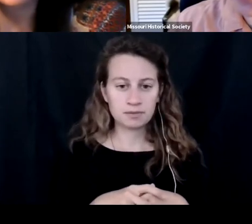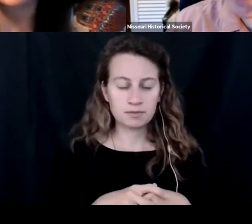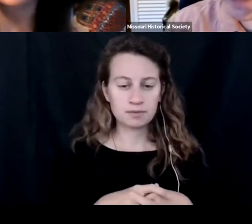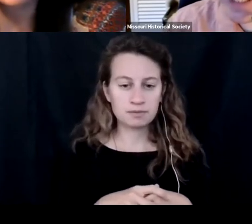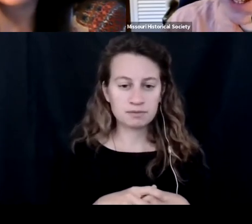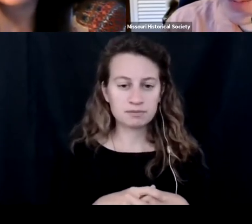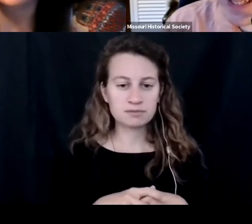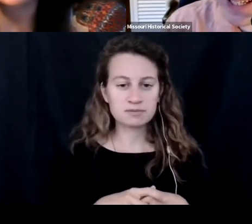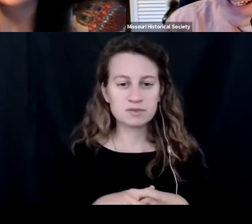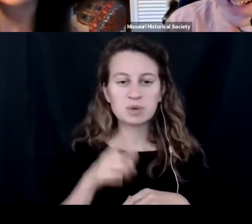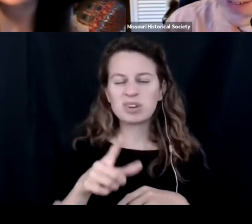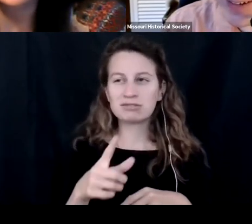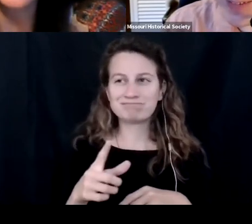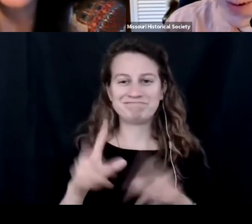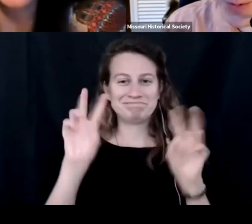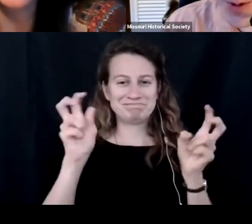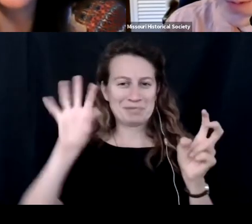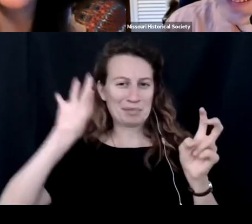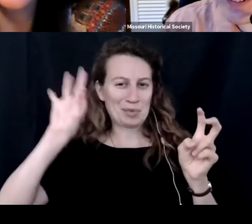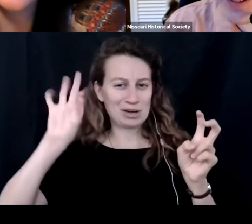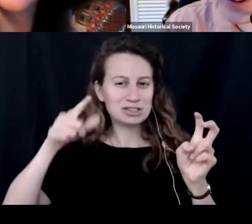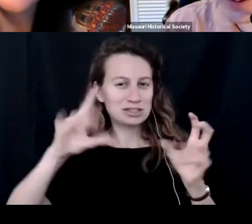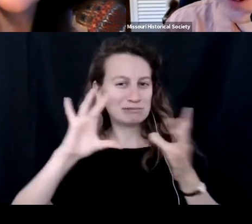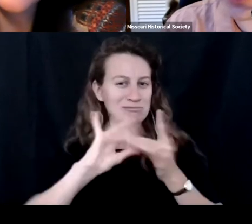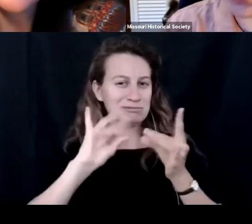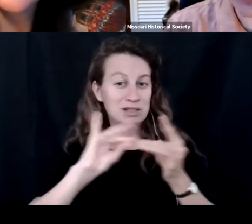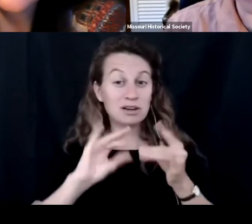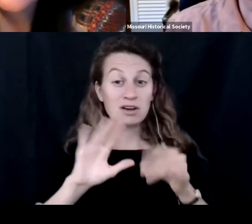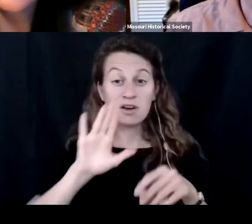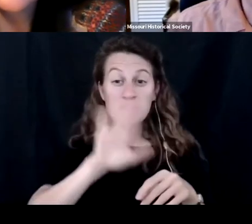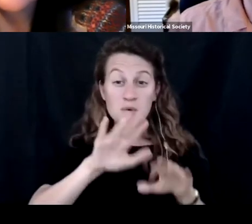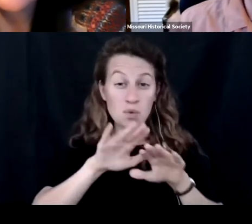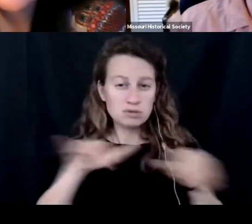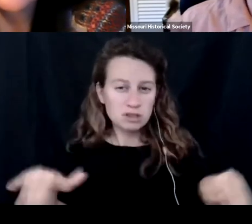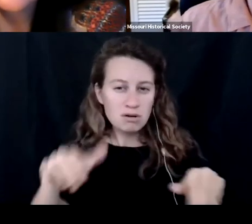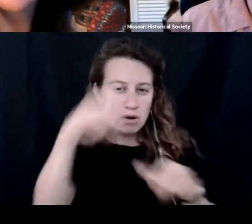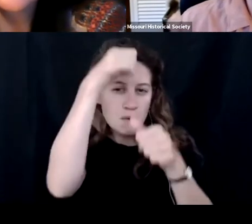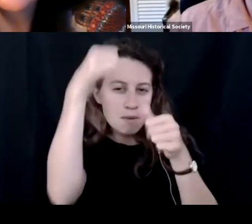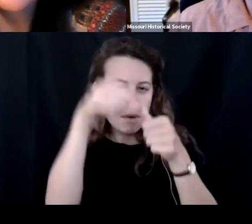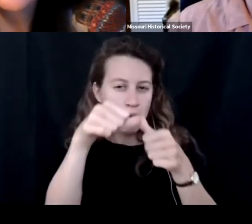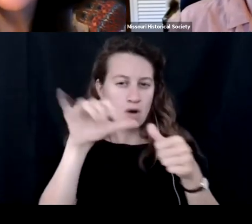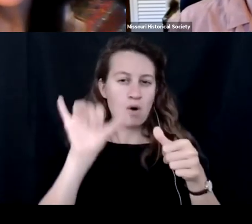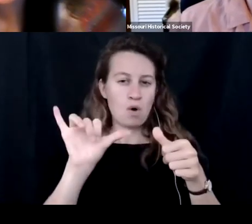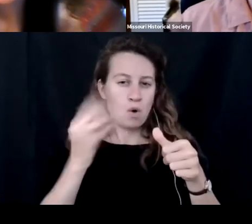shame for being Japanese American. There's, there's a bit of psychological trauma that's been inherited from this